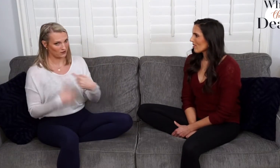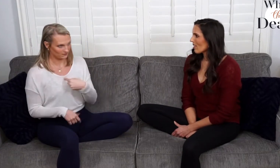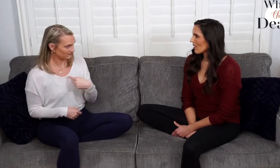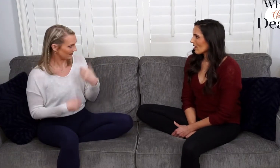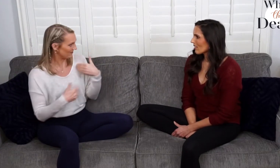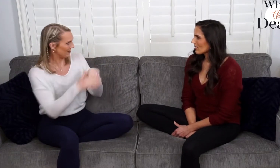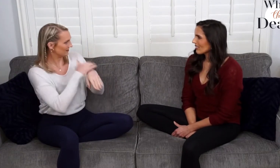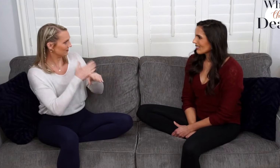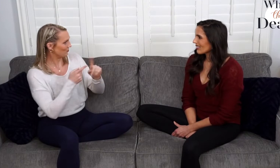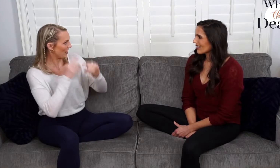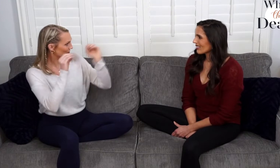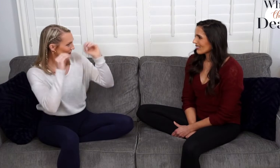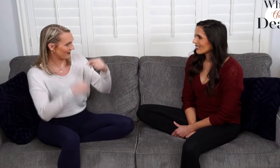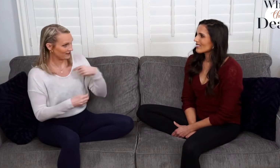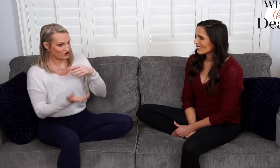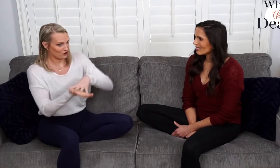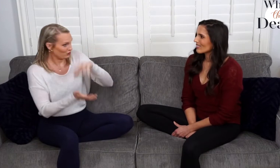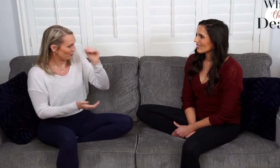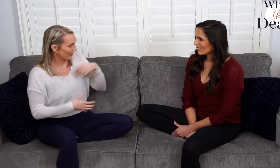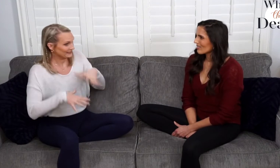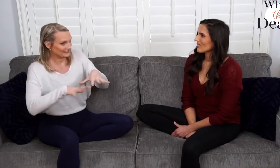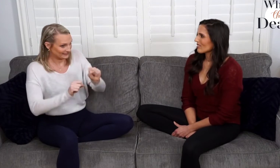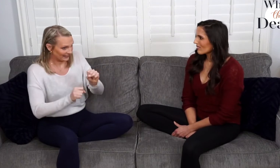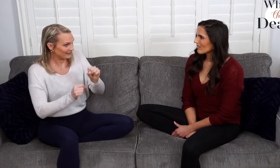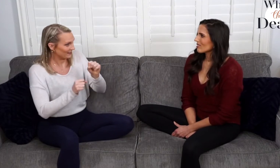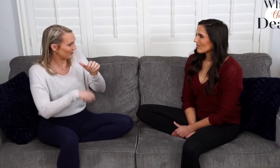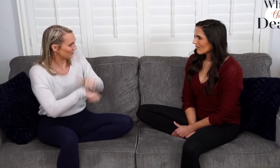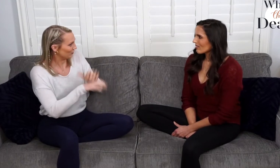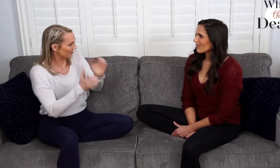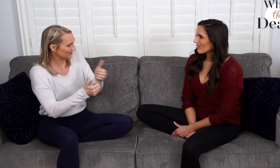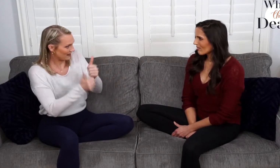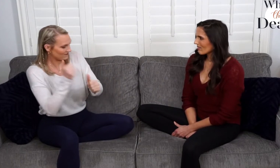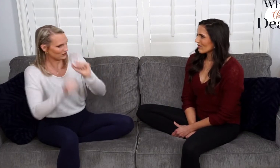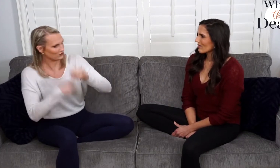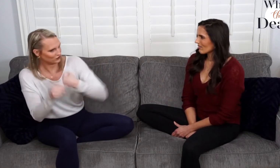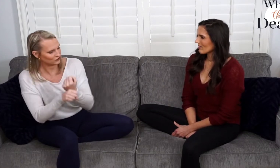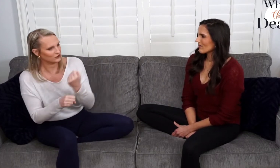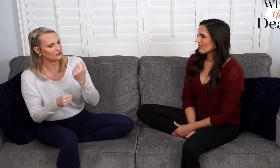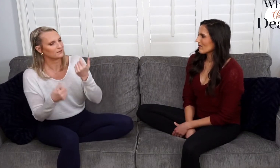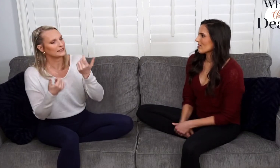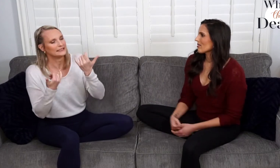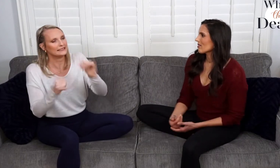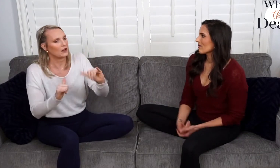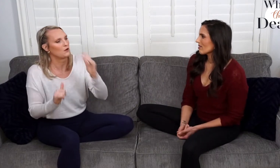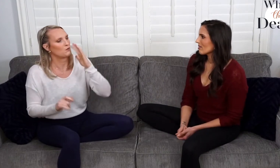I had access to education, I learned it, I took English classes every year and it will still